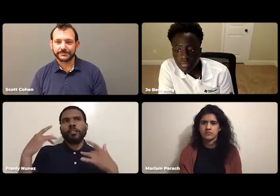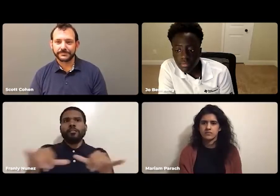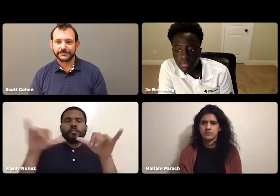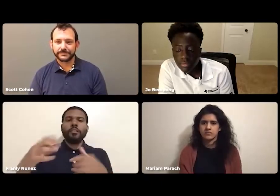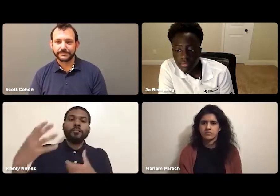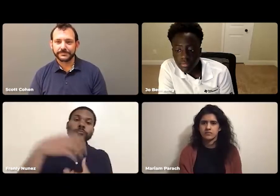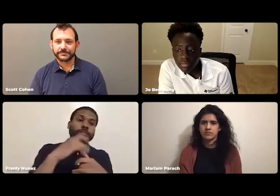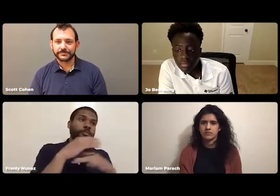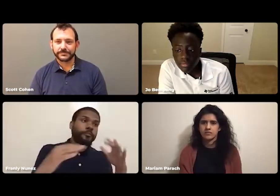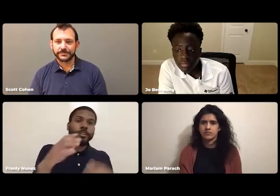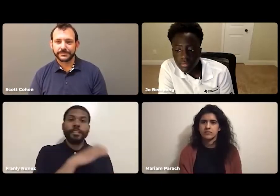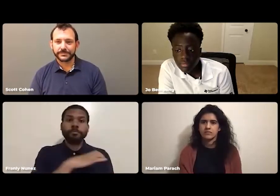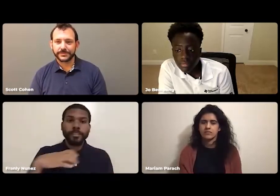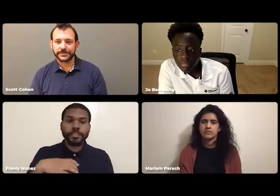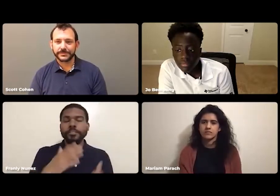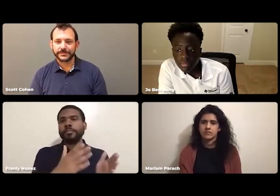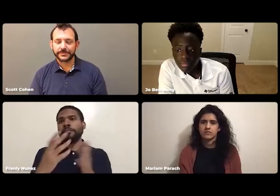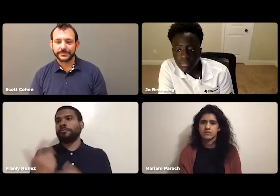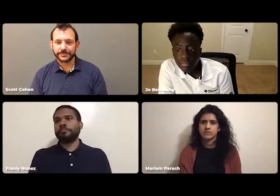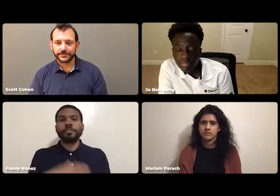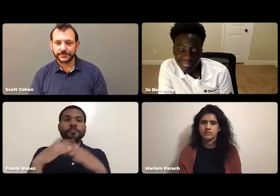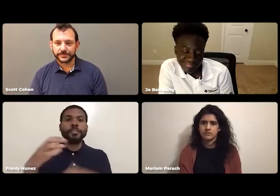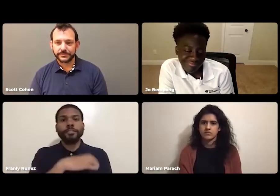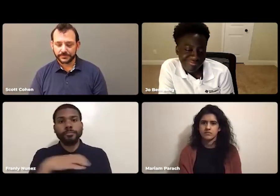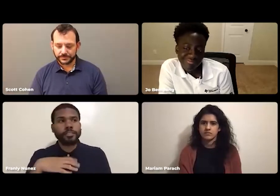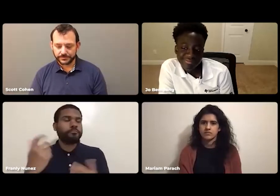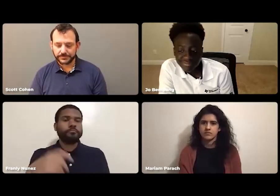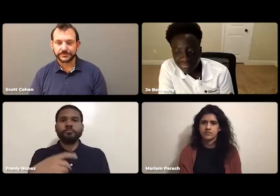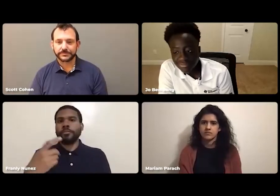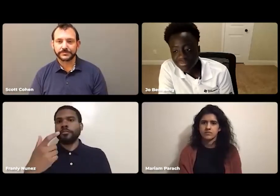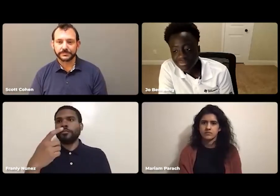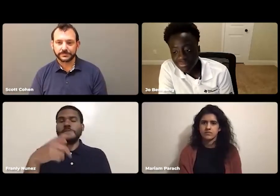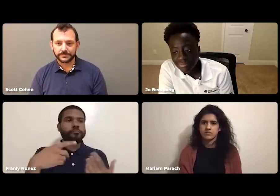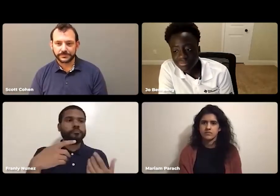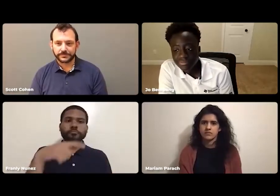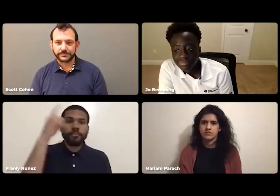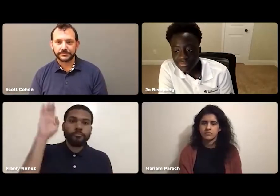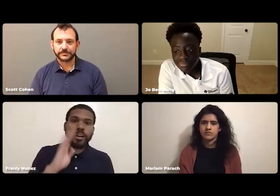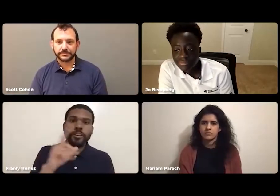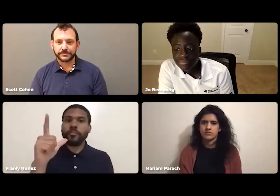My college understanding of this was from standard diversity committees.